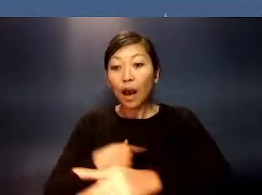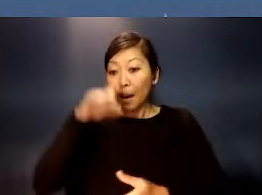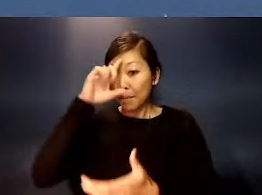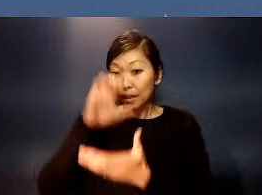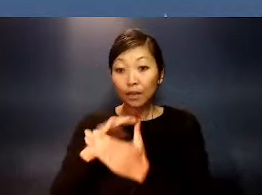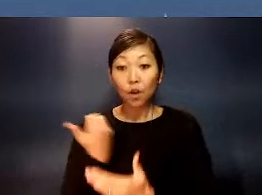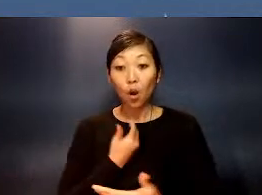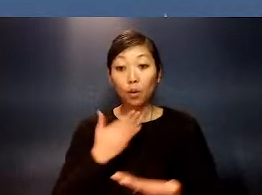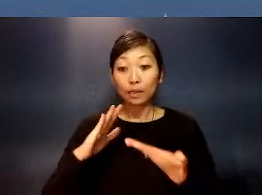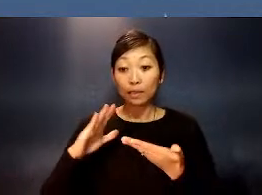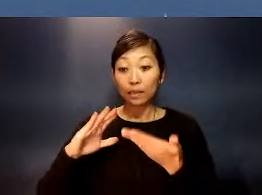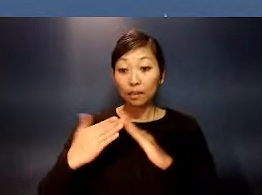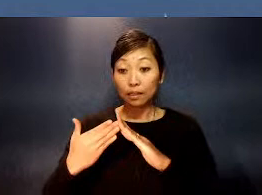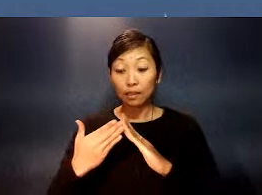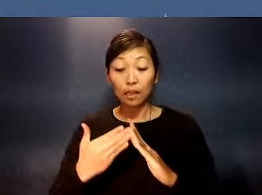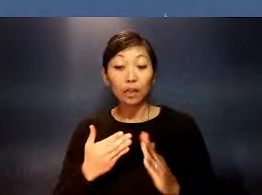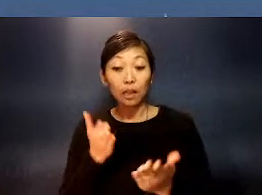SHOULD GO BACK TO US AS RESIDENTS AND COMMUNITY MEMBERS